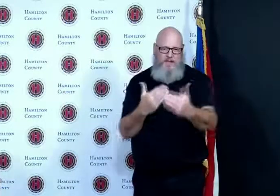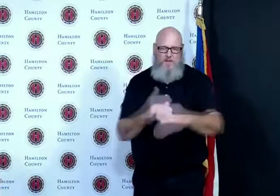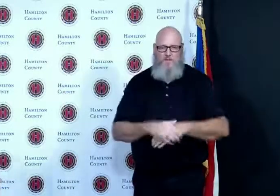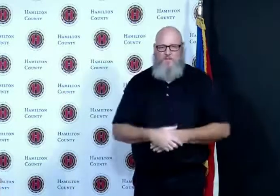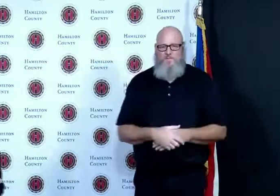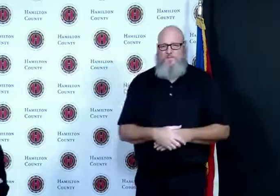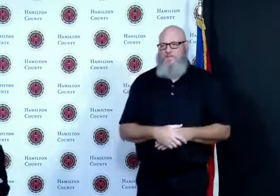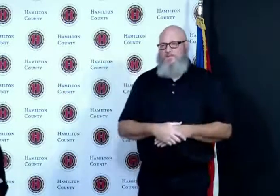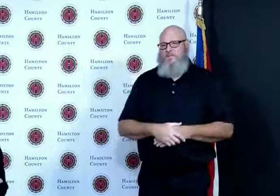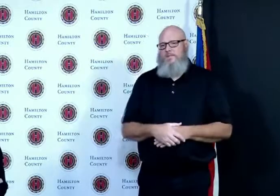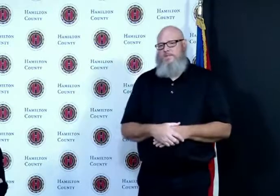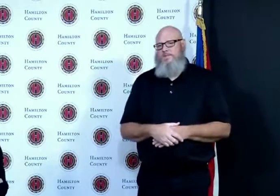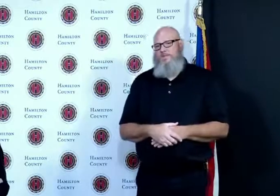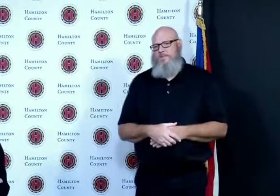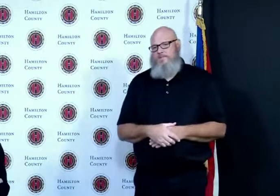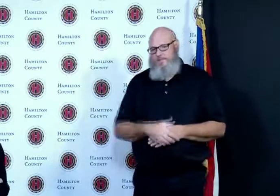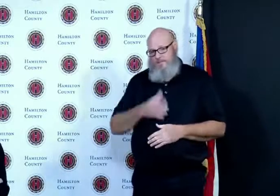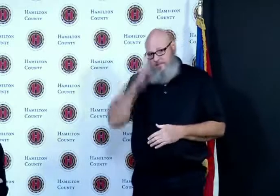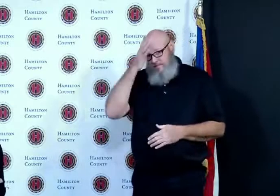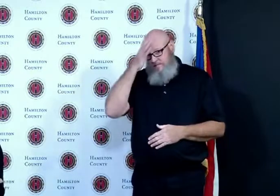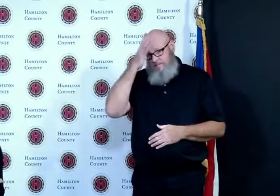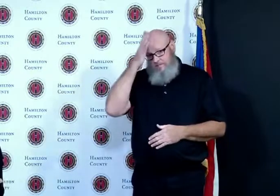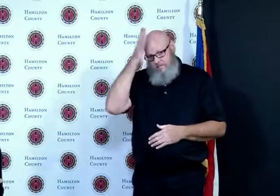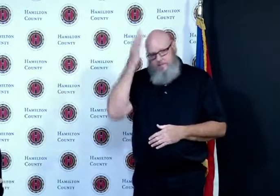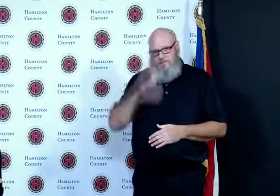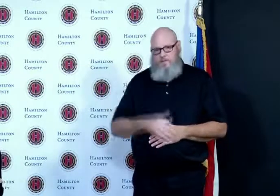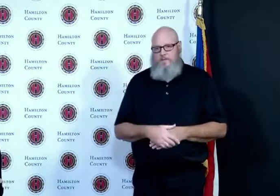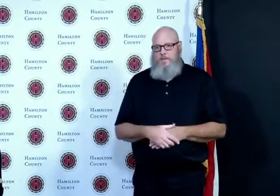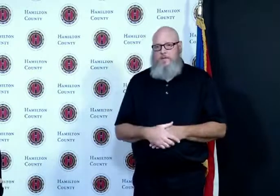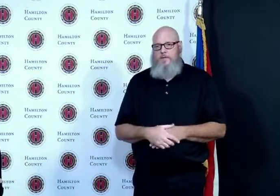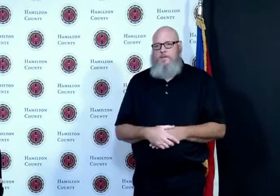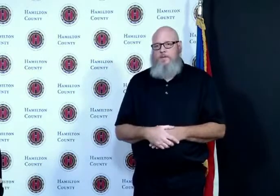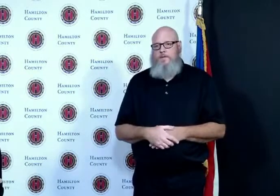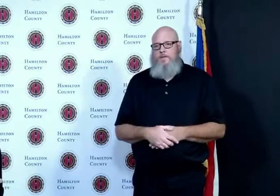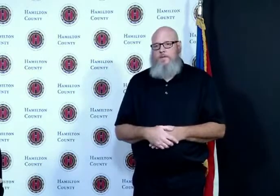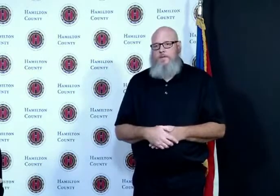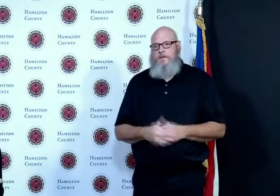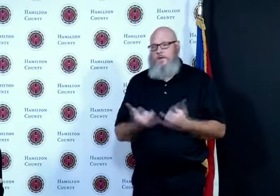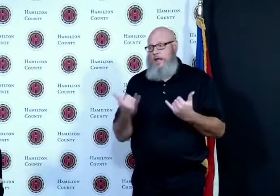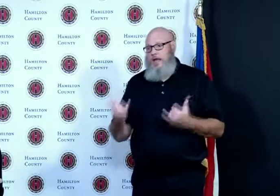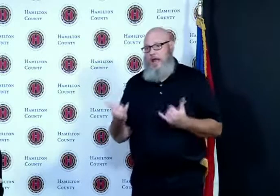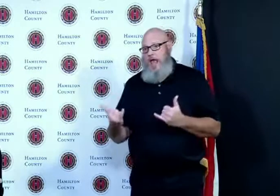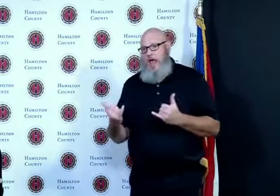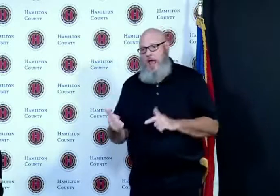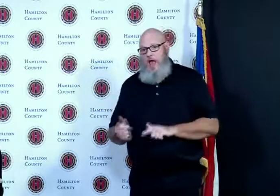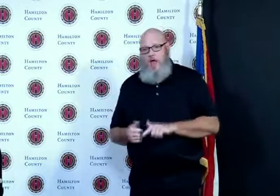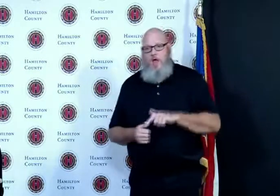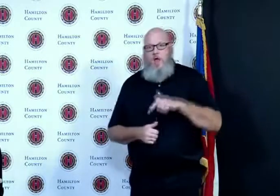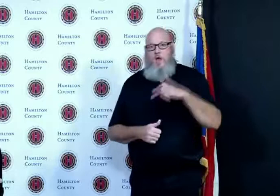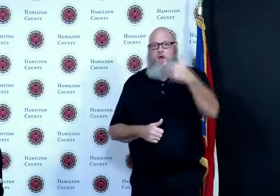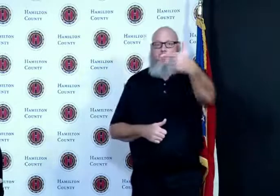thanks Greg okay I want to now turn it over to Sherry Poland and Sally Krisel Sherry is the